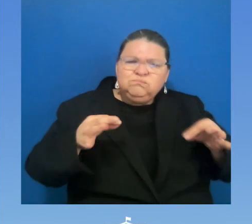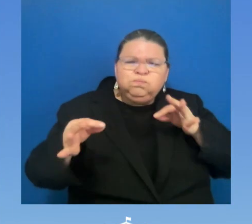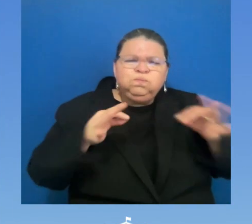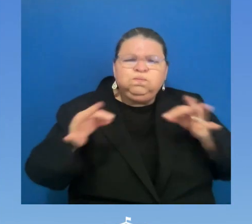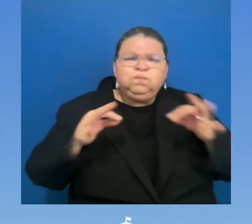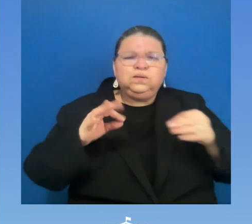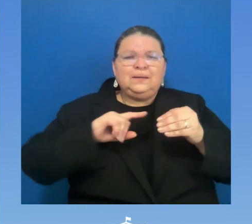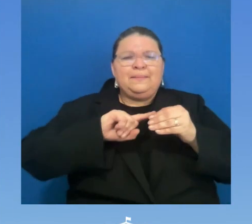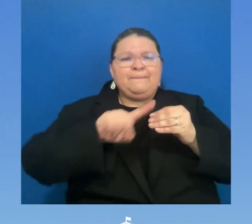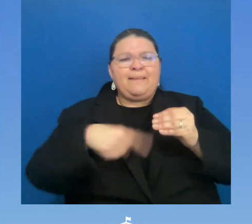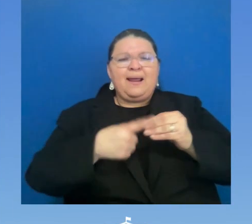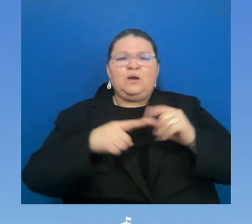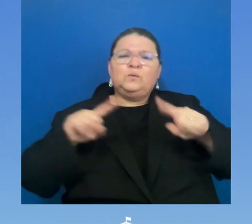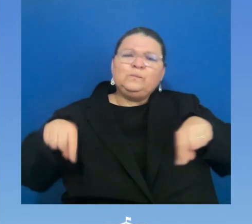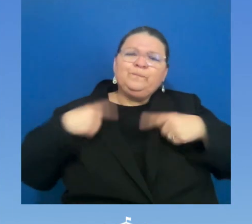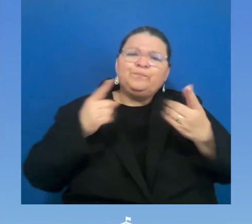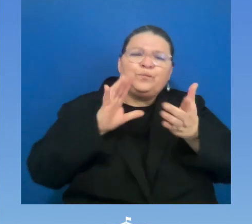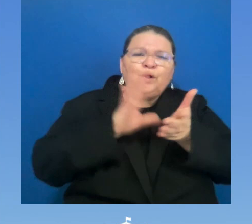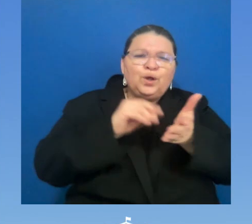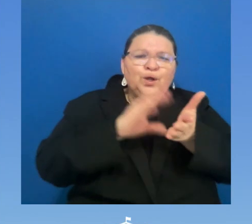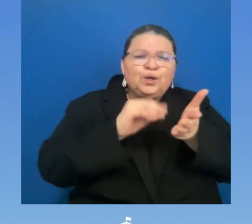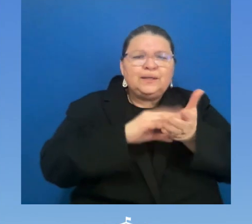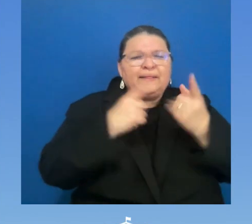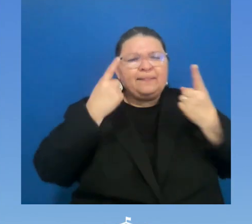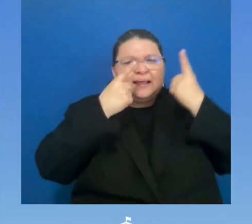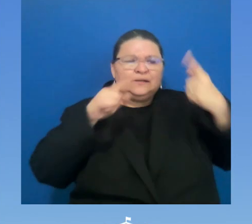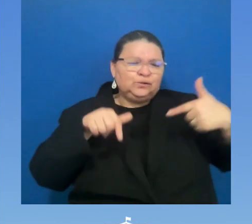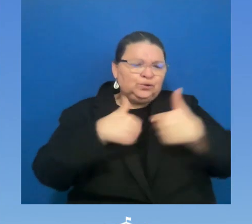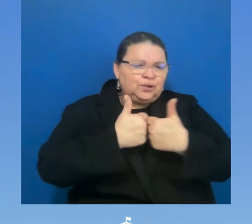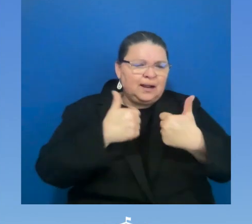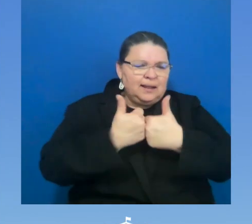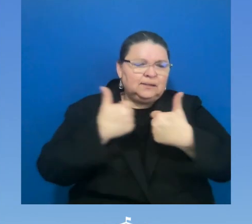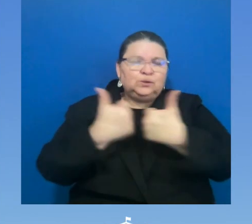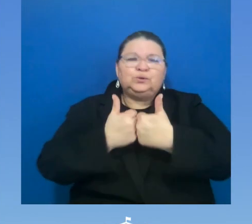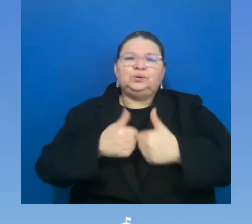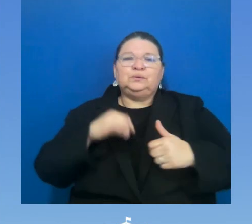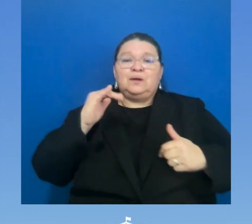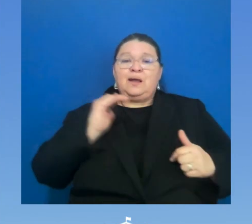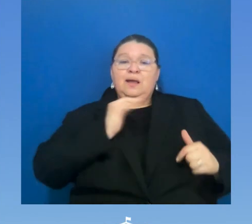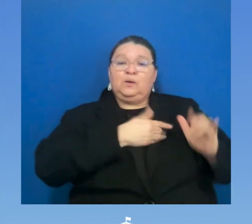and how policy can help or hinder your efforts to be to be leading in the private sector.